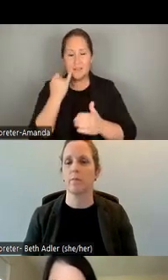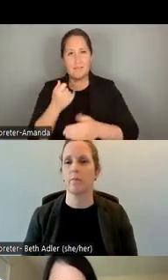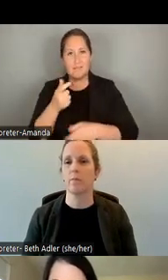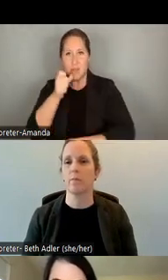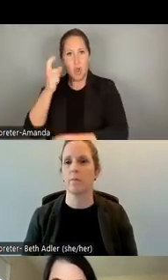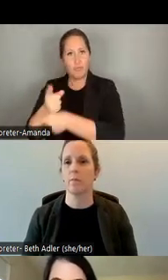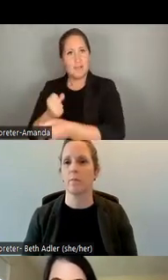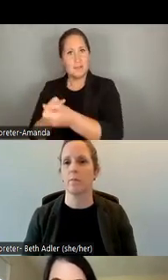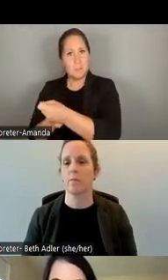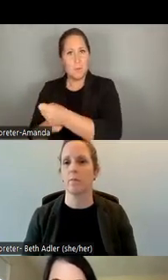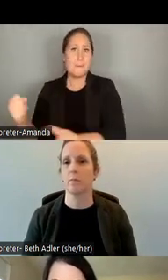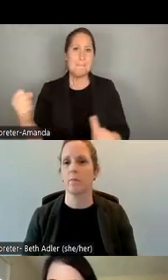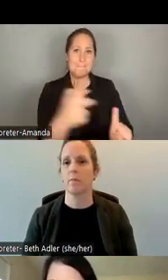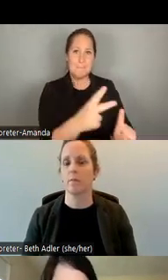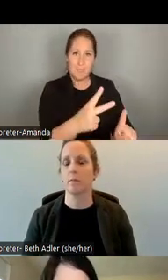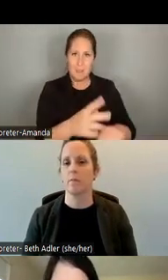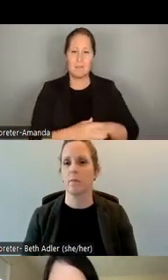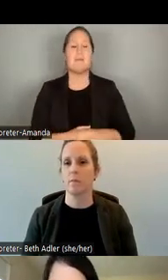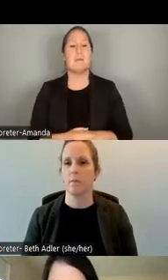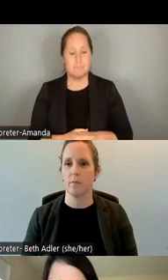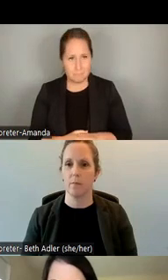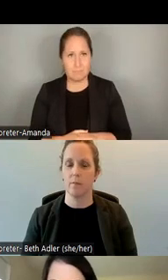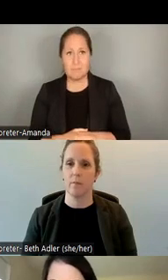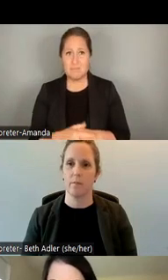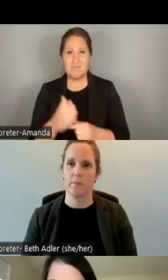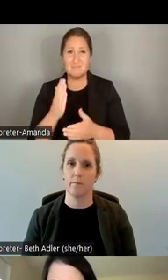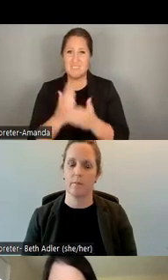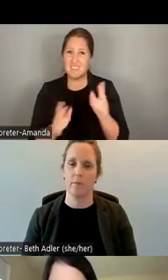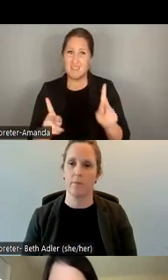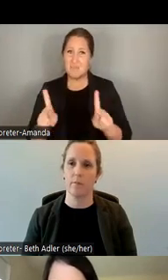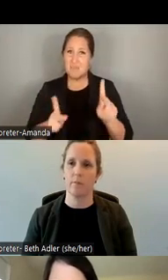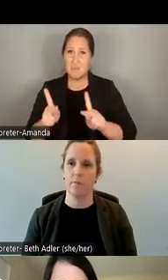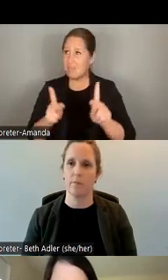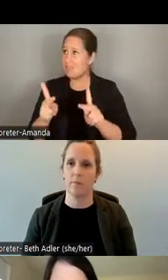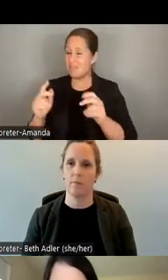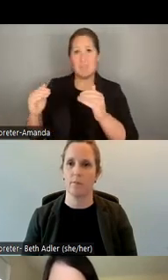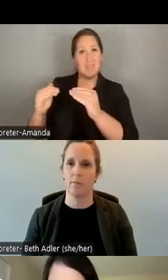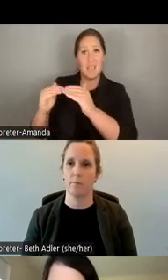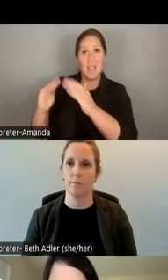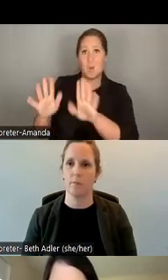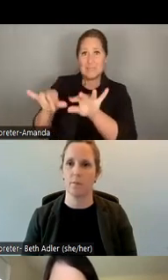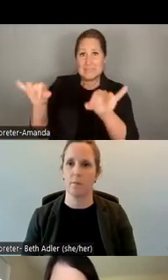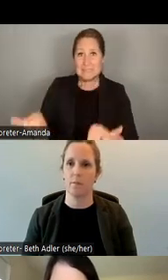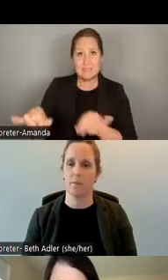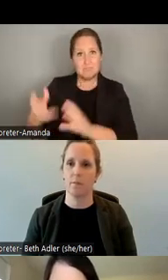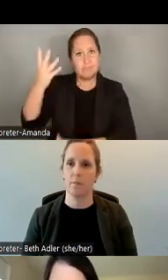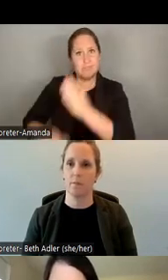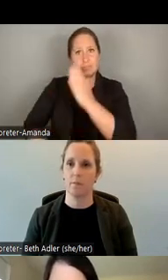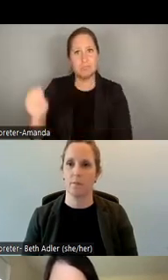they need um and we even lost people in housing from overdose very quickly after being housed we